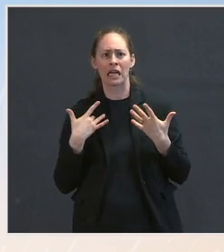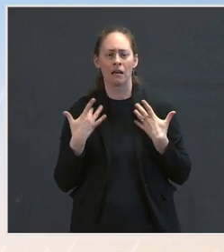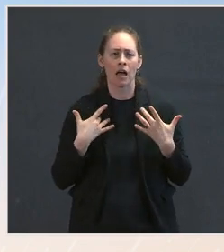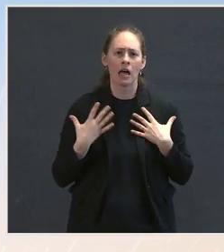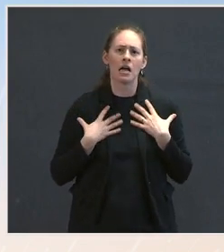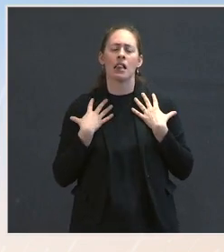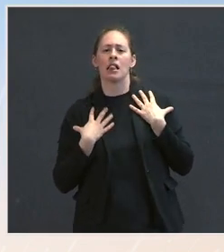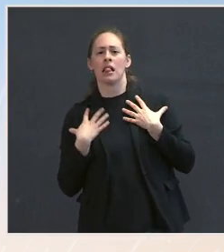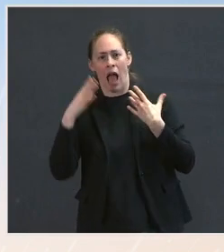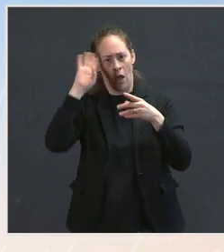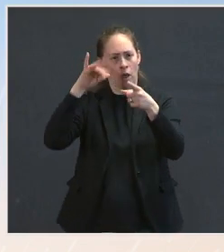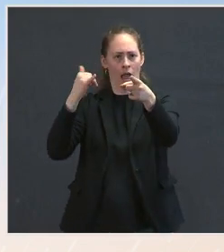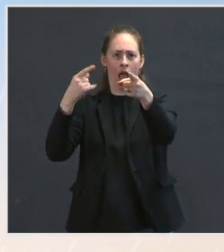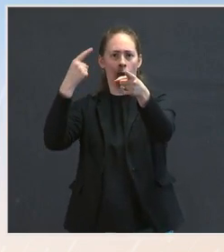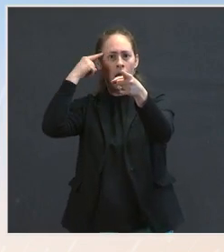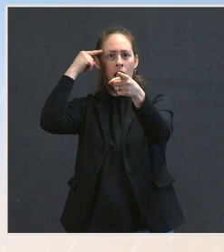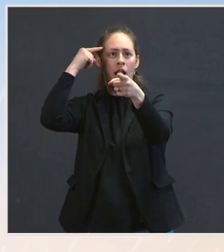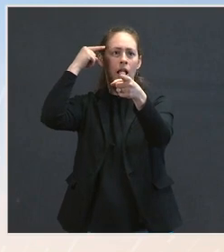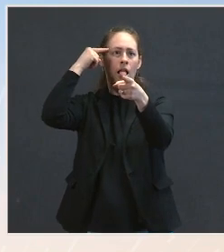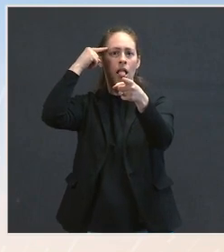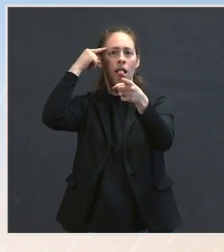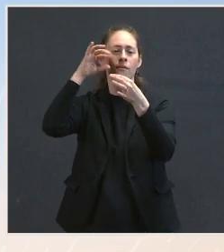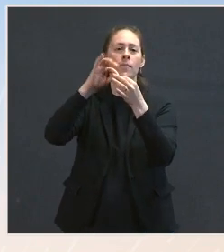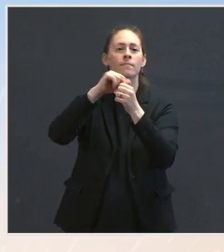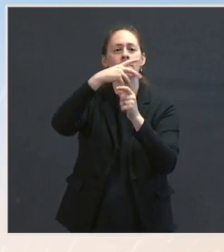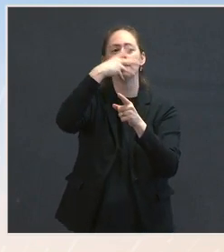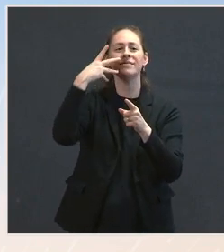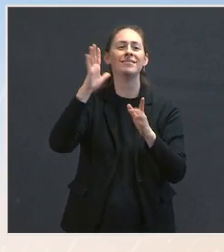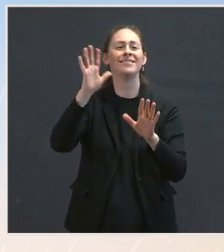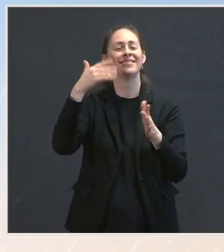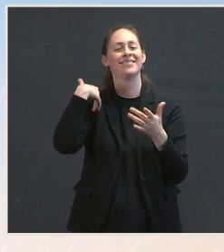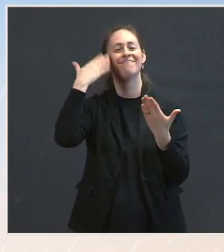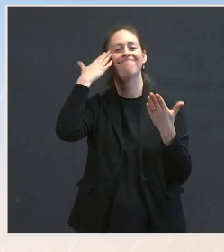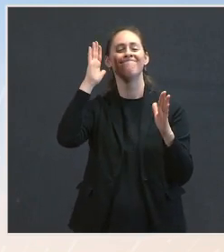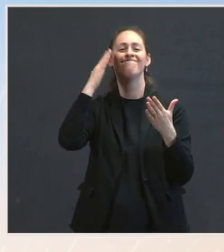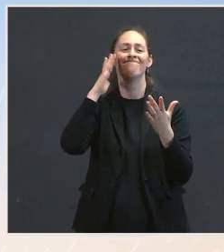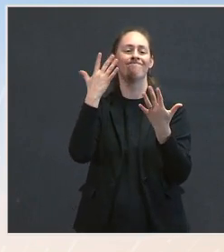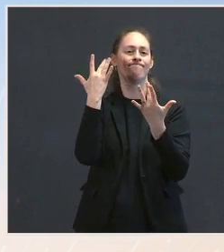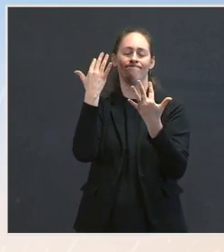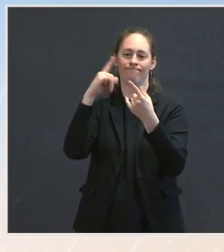of whether he'll address it while he's there. Go ahead, Josh. The Press: vaccine event this afternoon,